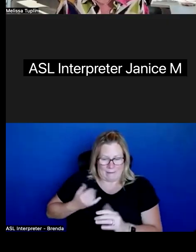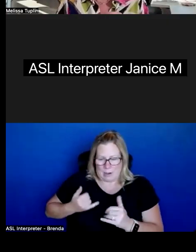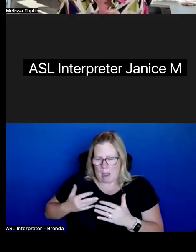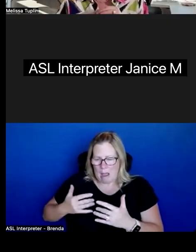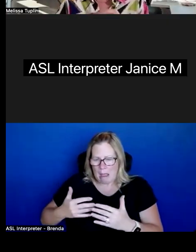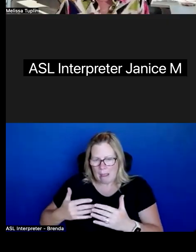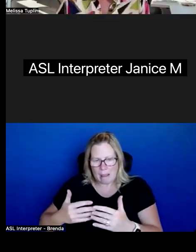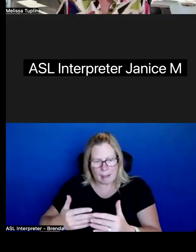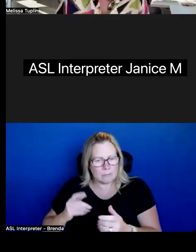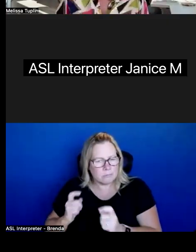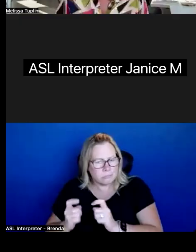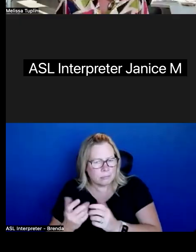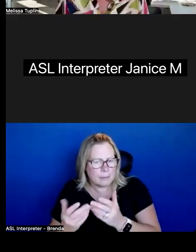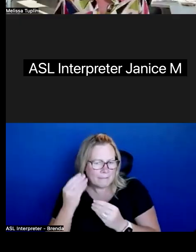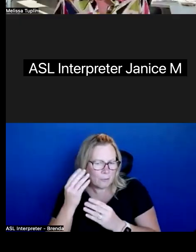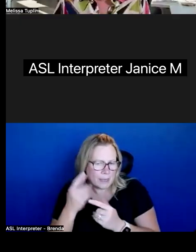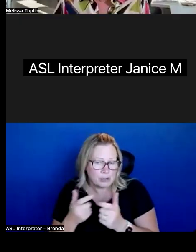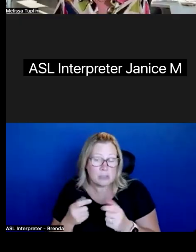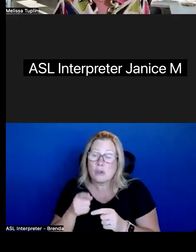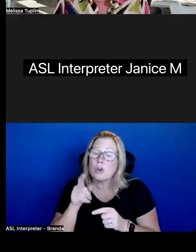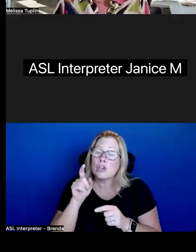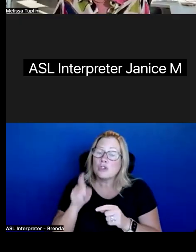So you should have received an email from one of our program